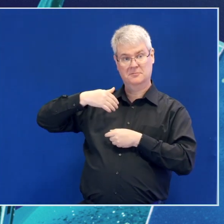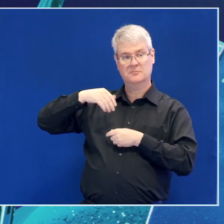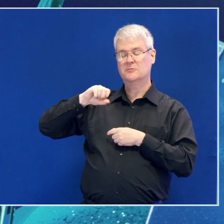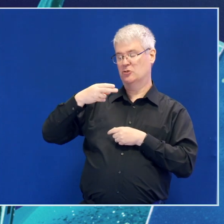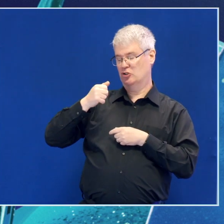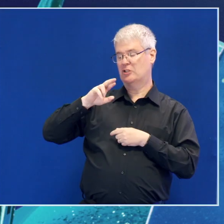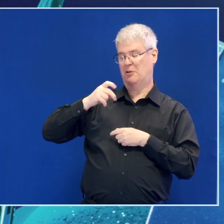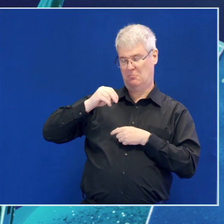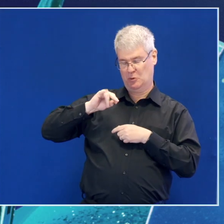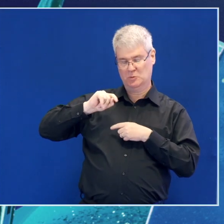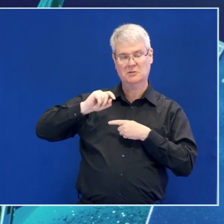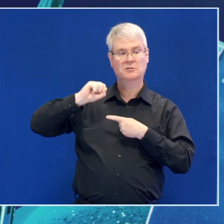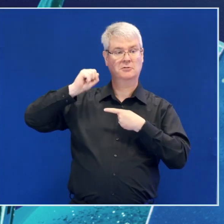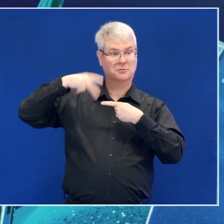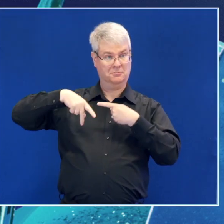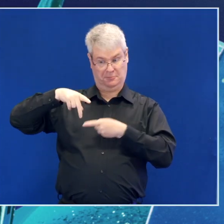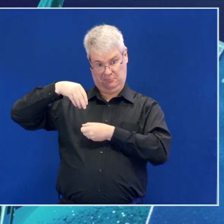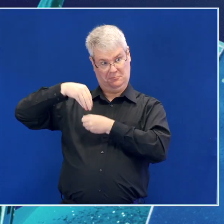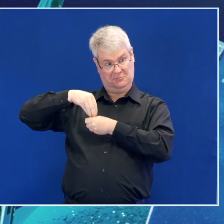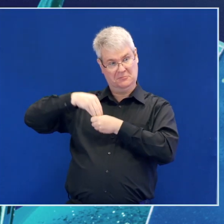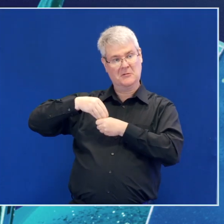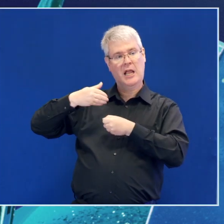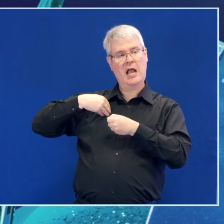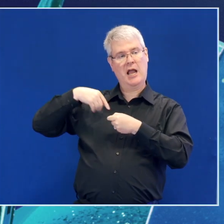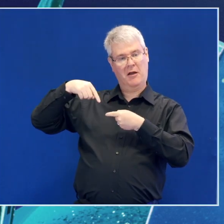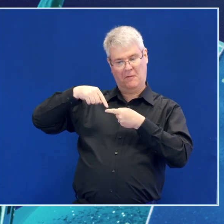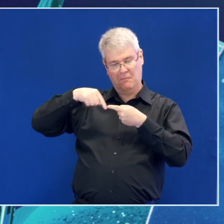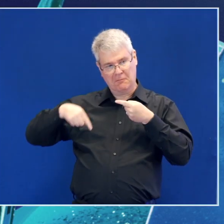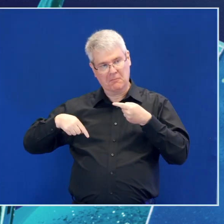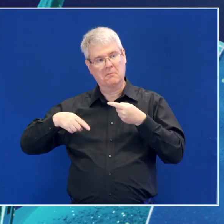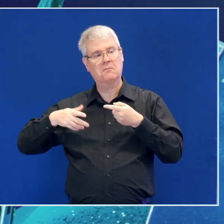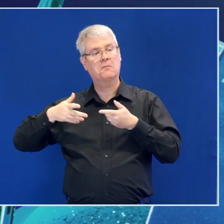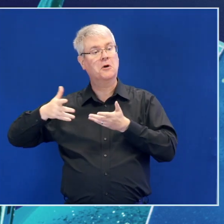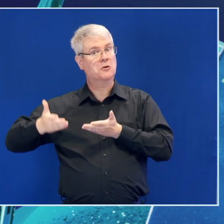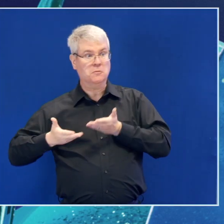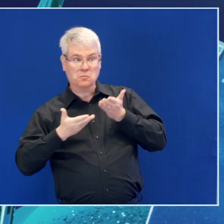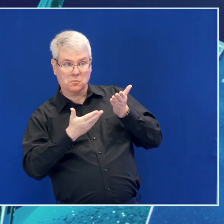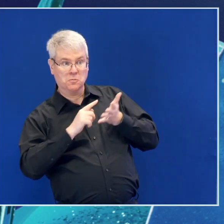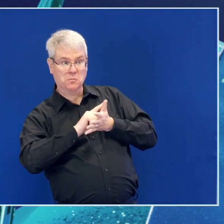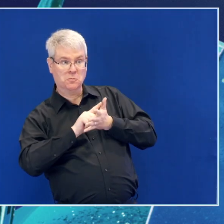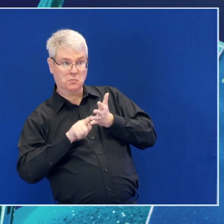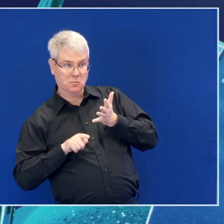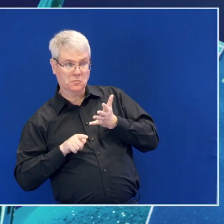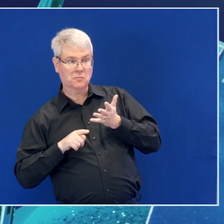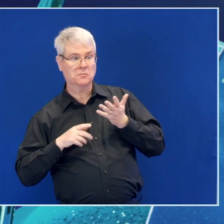And then there's some suggested prompts, which we saw when I opened the agent. What is neurodiversity and why is it important?